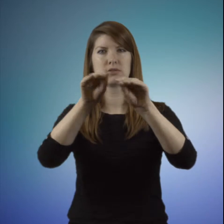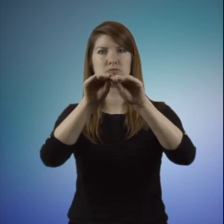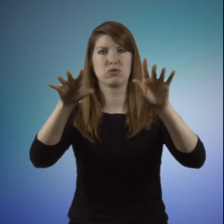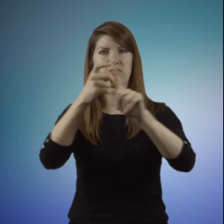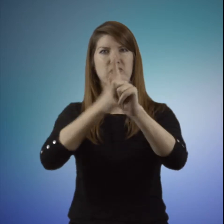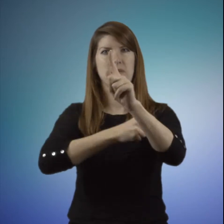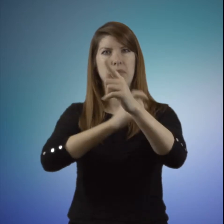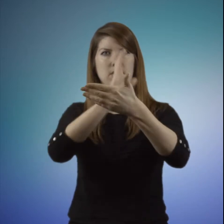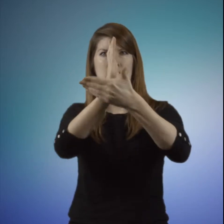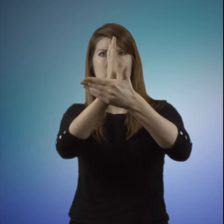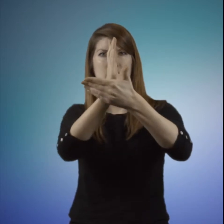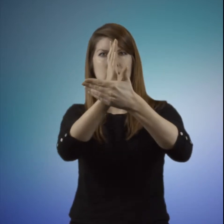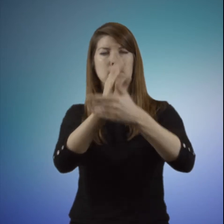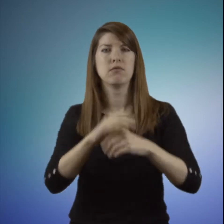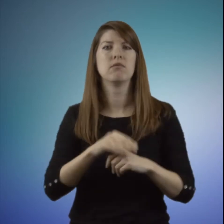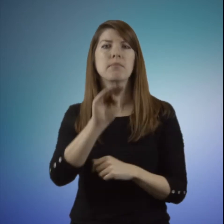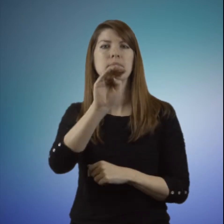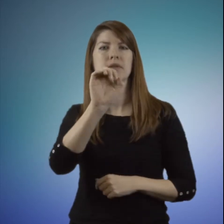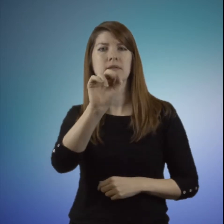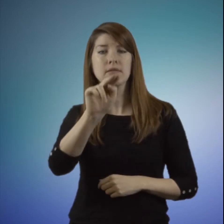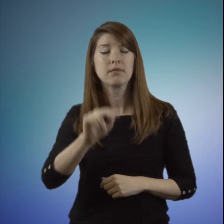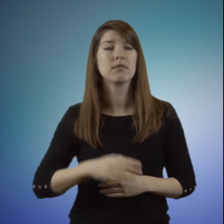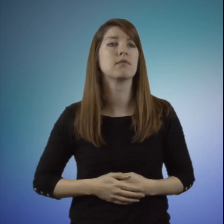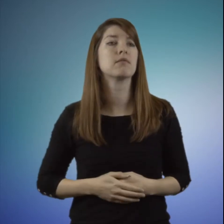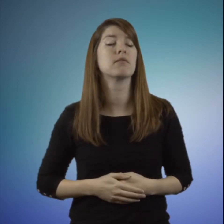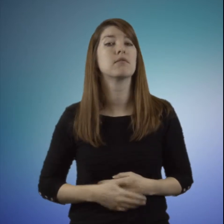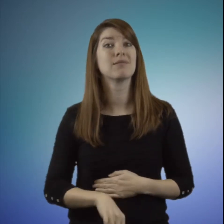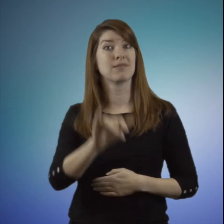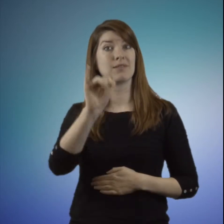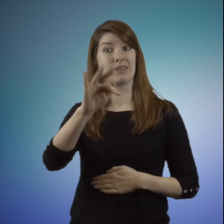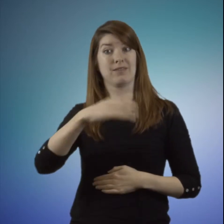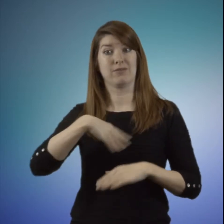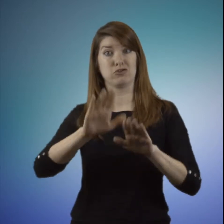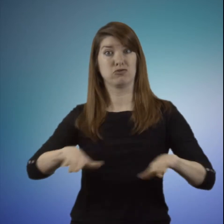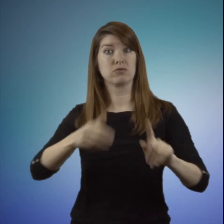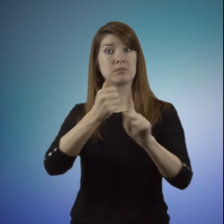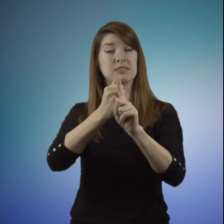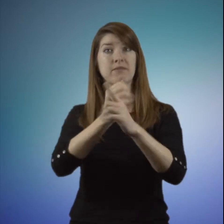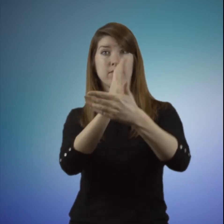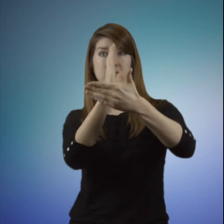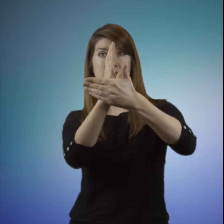So, if we have children who are plus 1 or plus 2 standard deviations